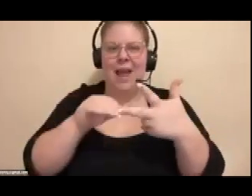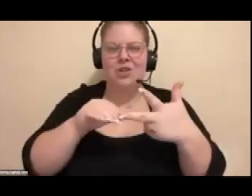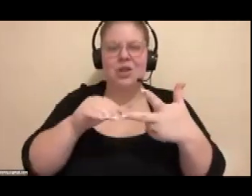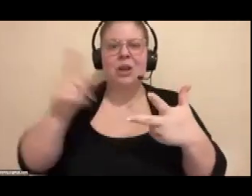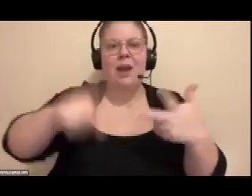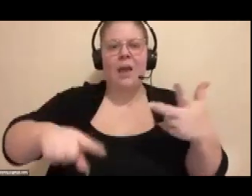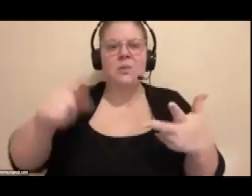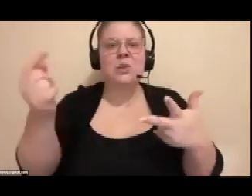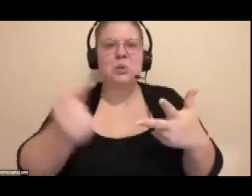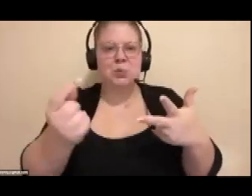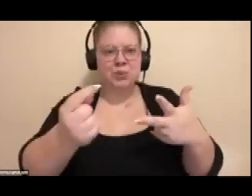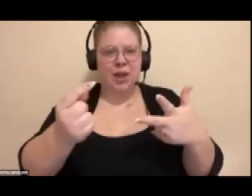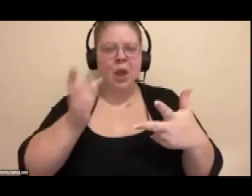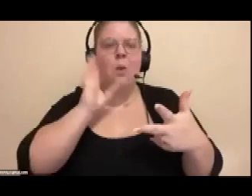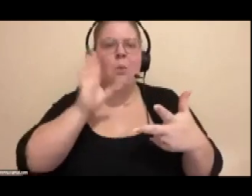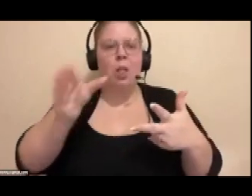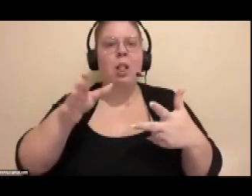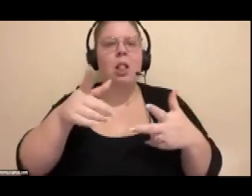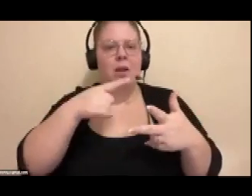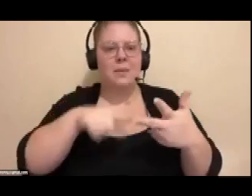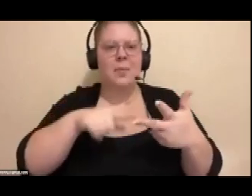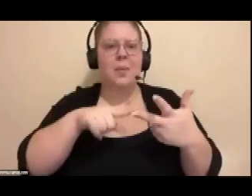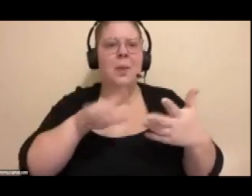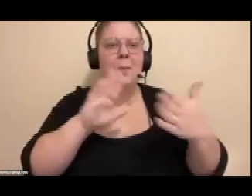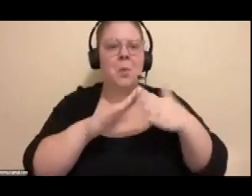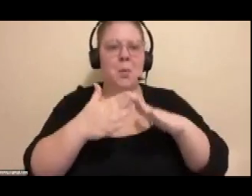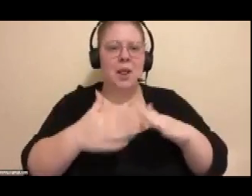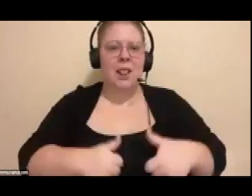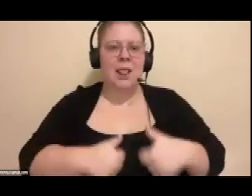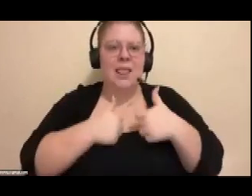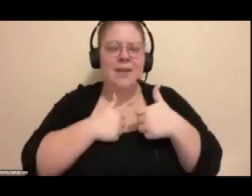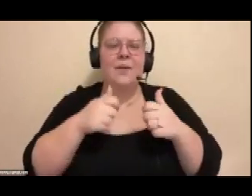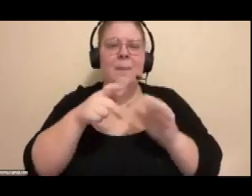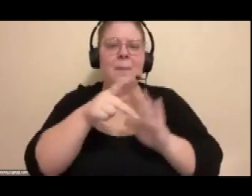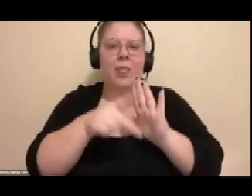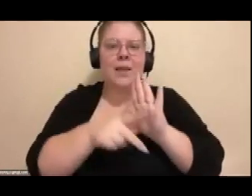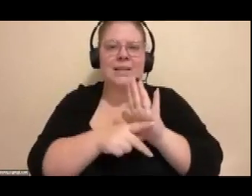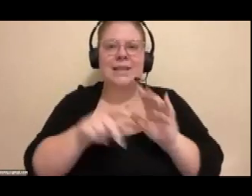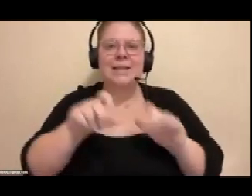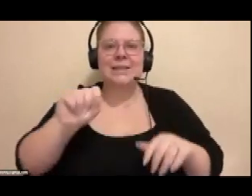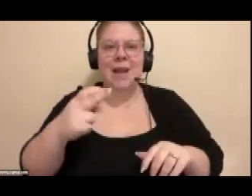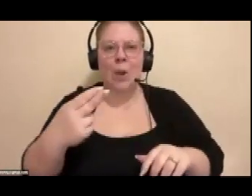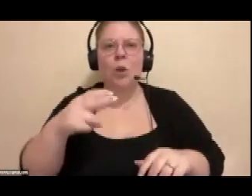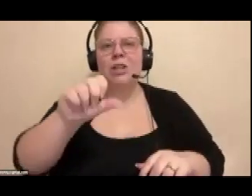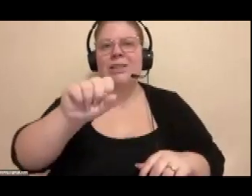the findings from our community living policies, stakeholder roundtables last fall.